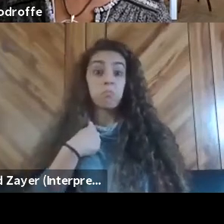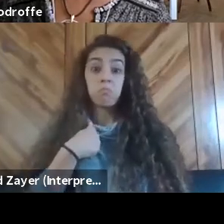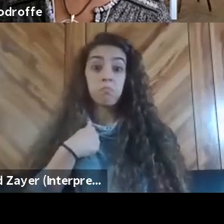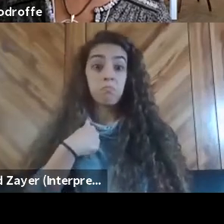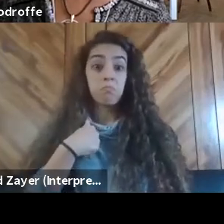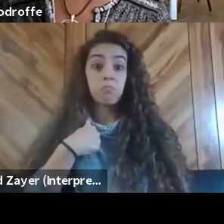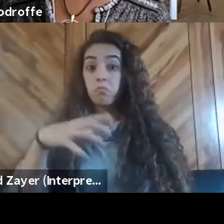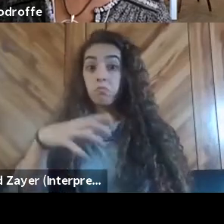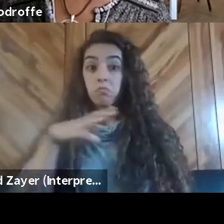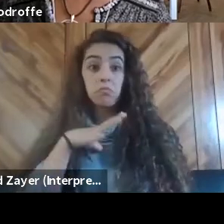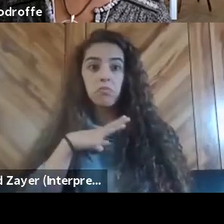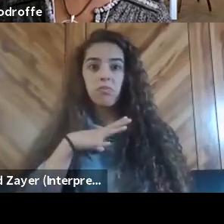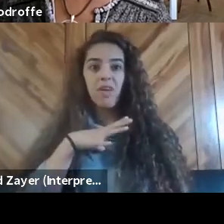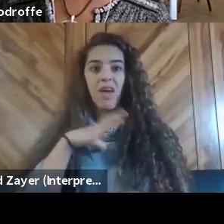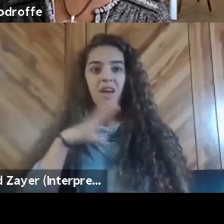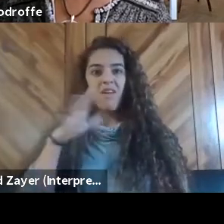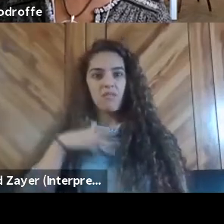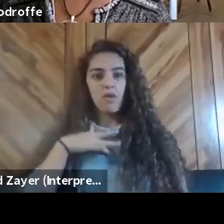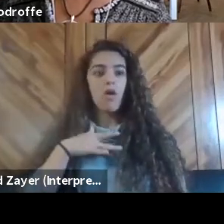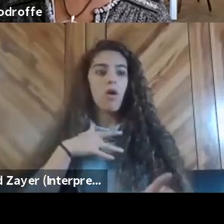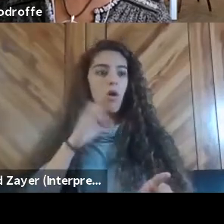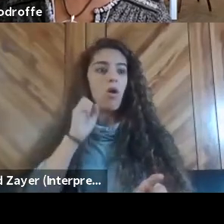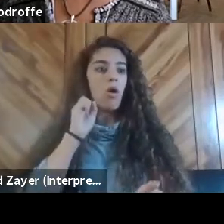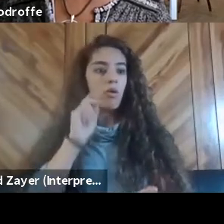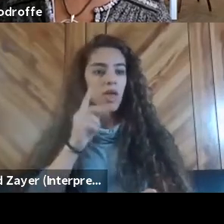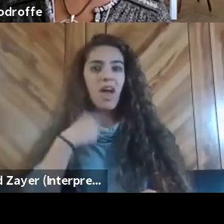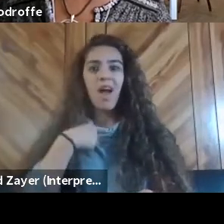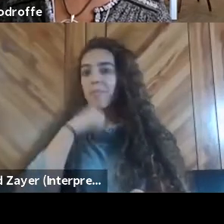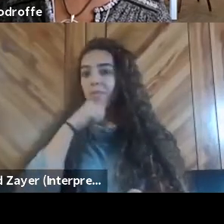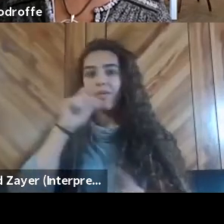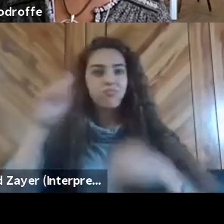was a validation saying I wasn't crazy. I knew something wasn't